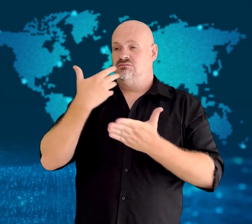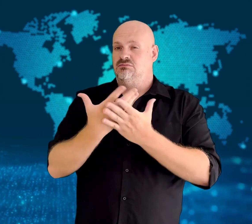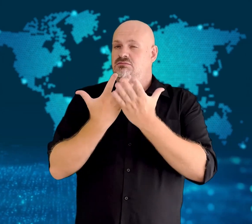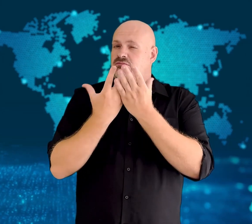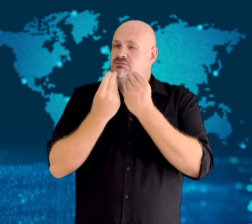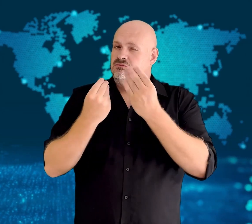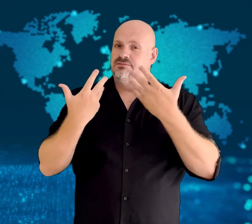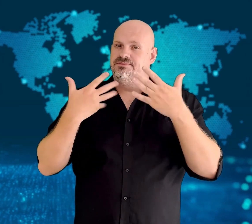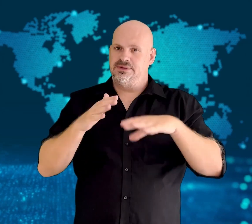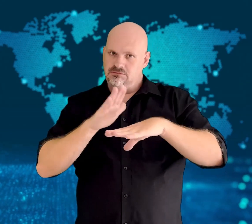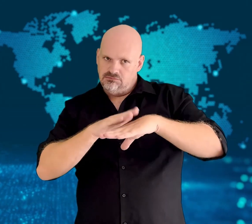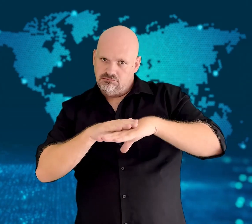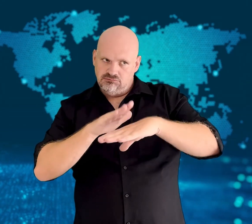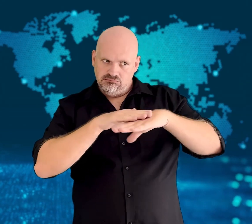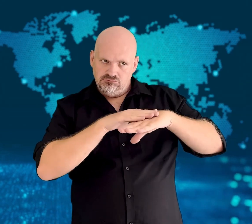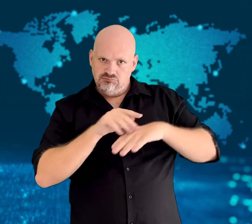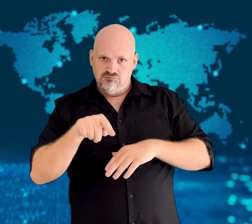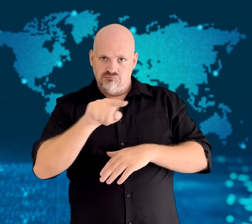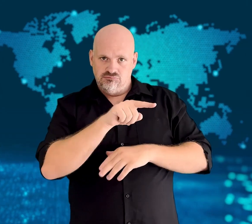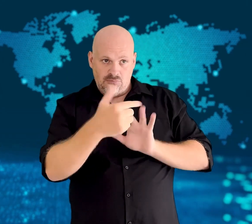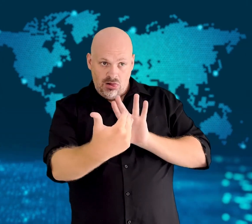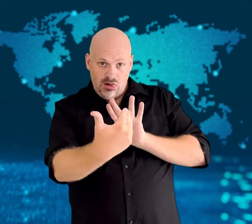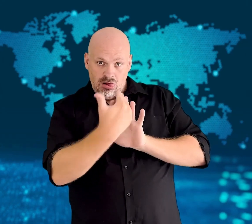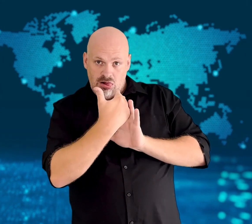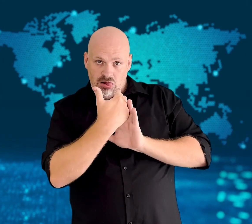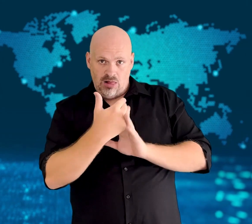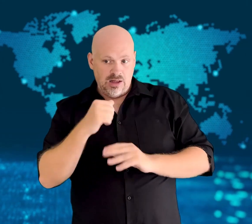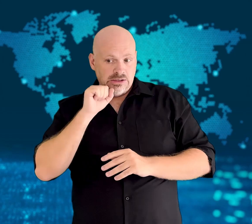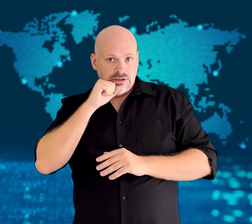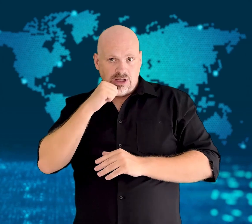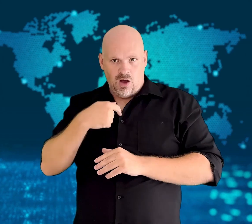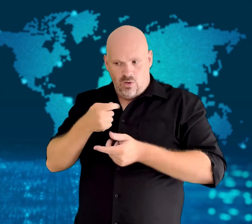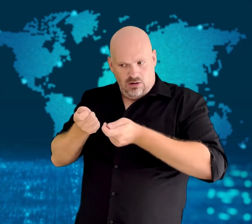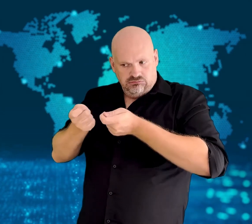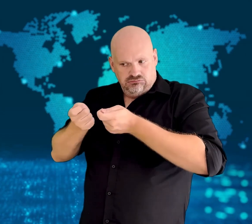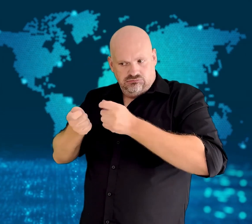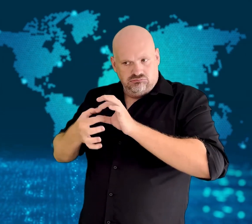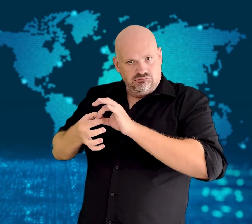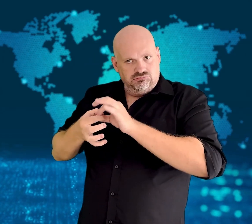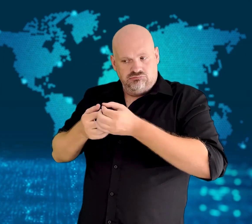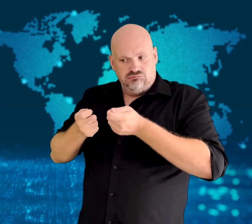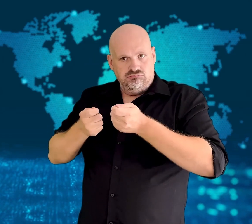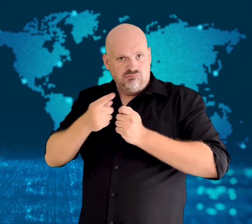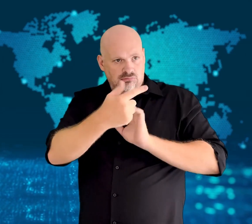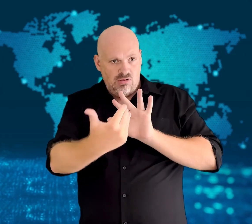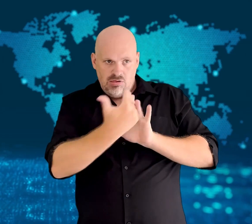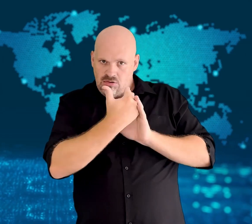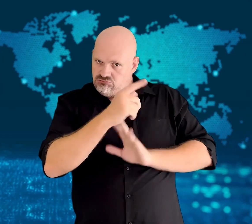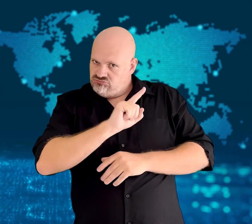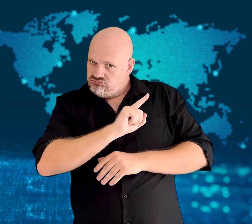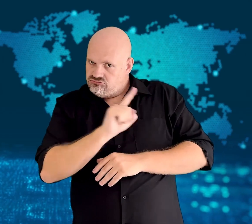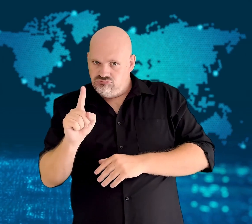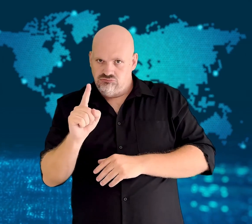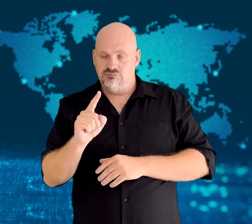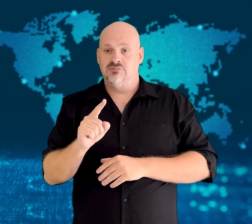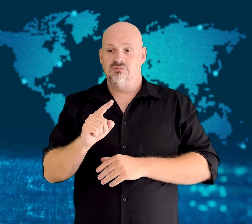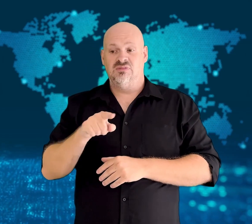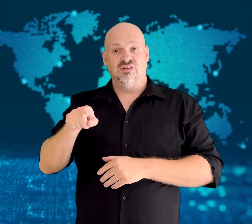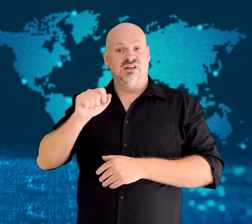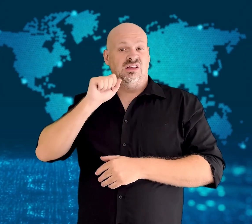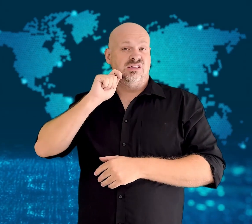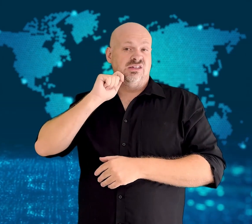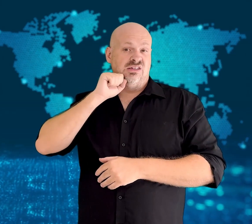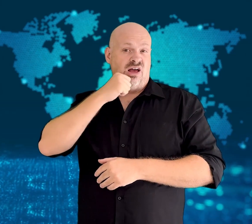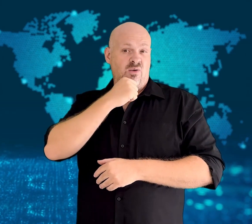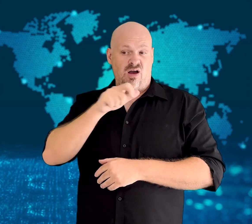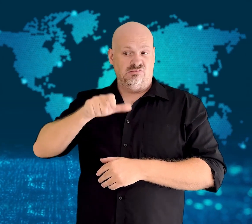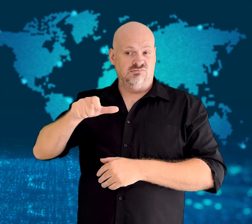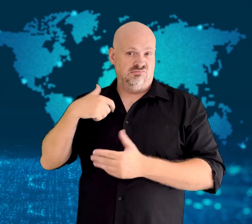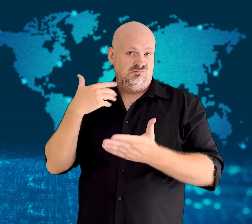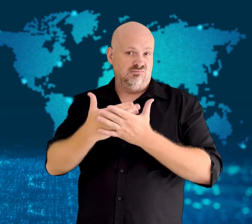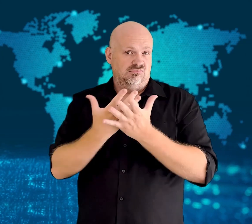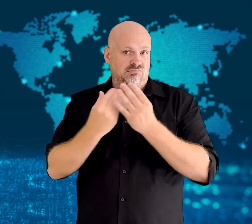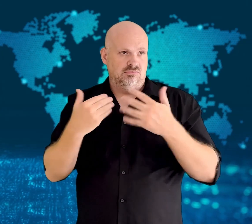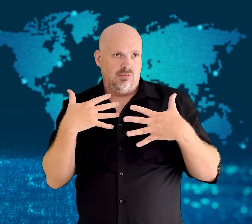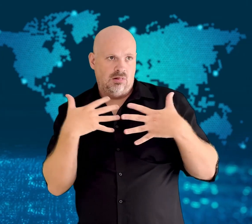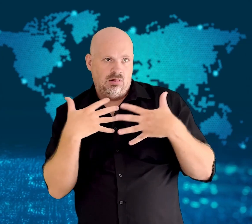Taiwan lives under the constant fear and threat of